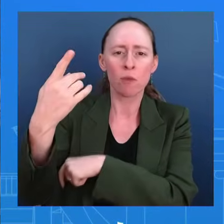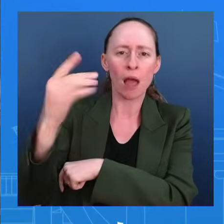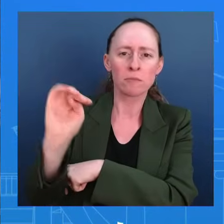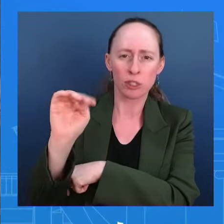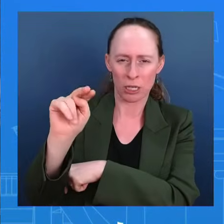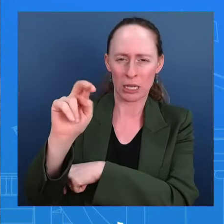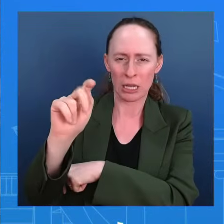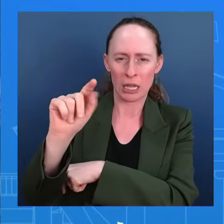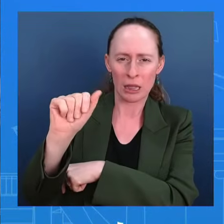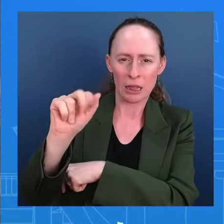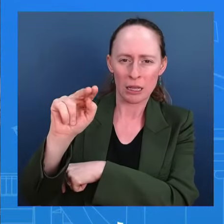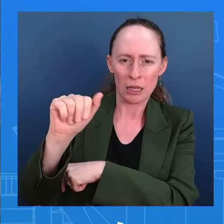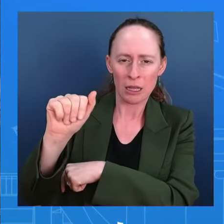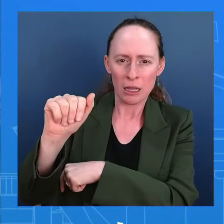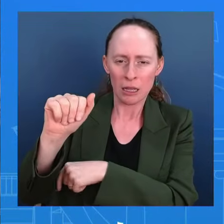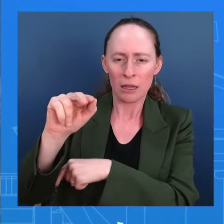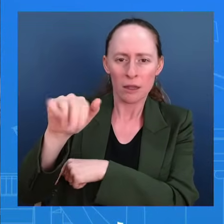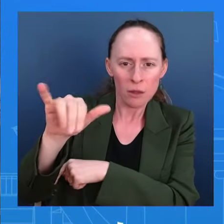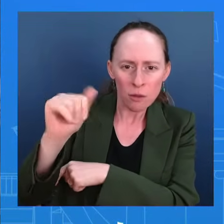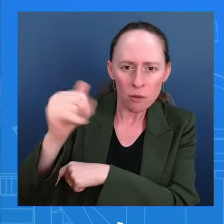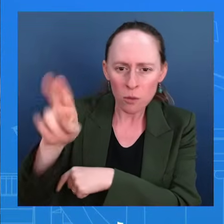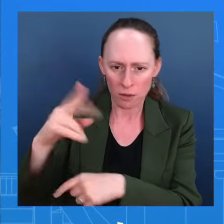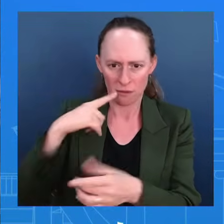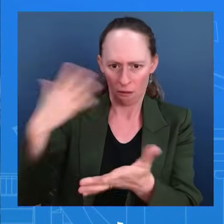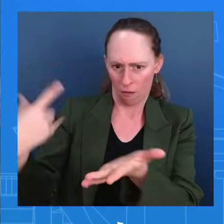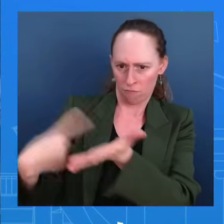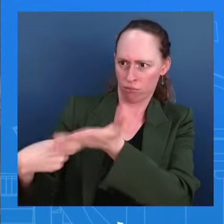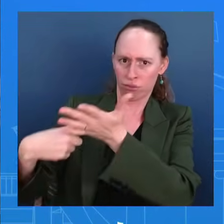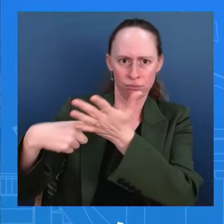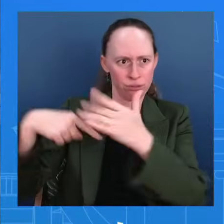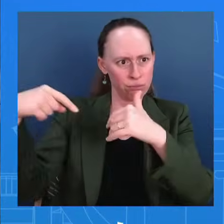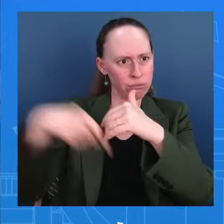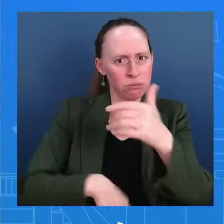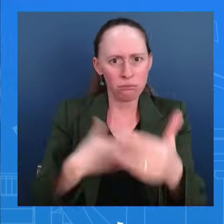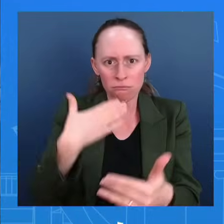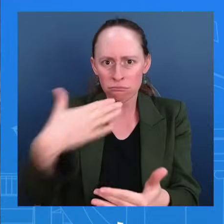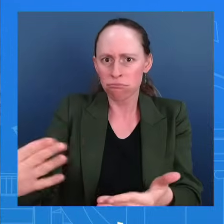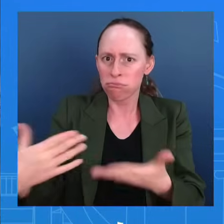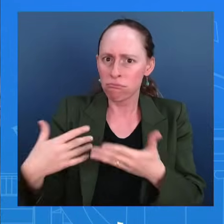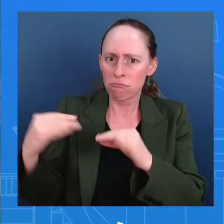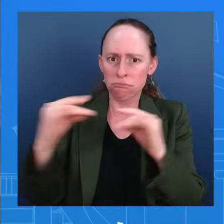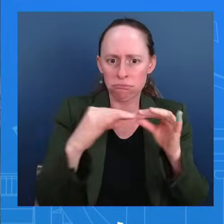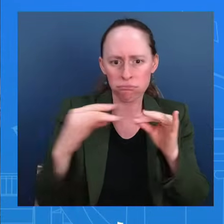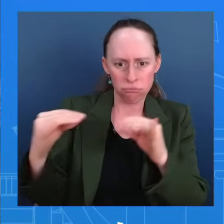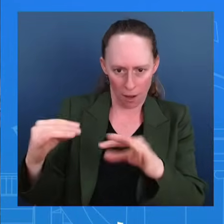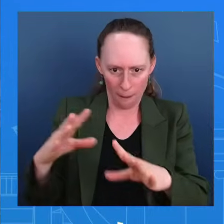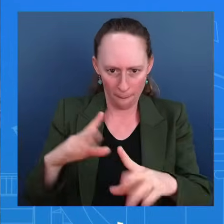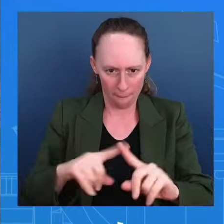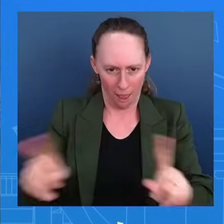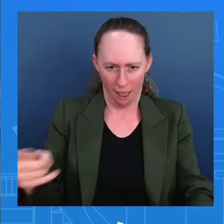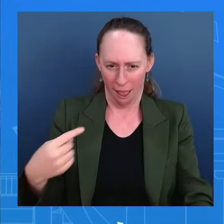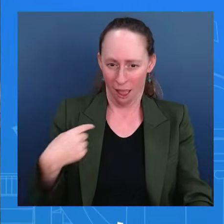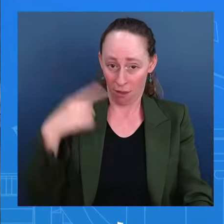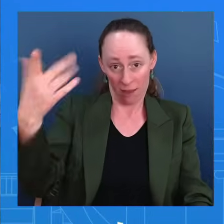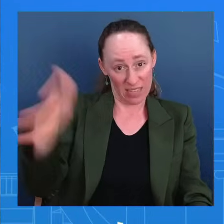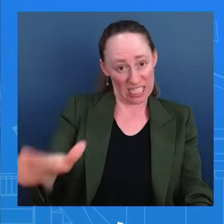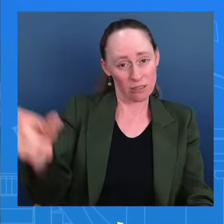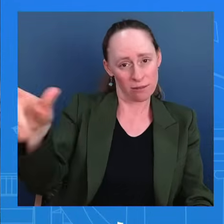urge the prime minister to not take certain actions as they relate to either the situation in Lebanon